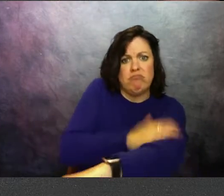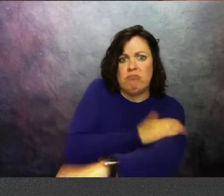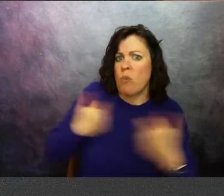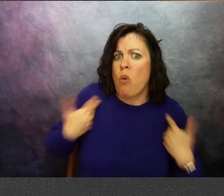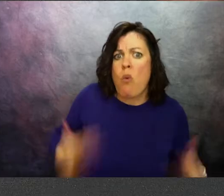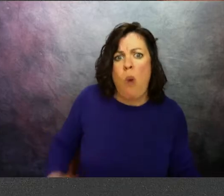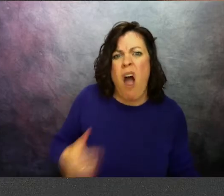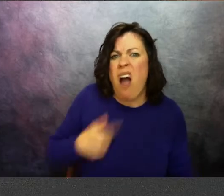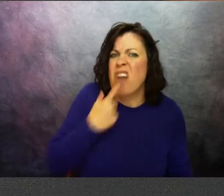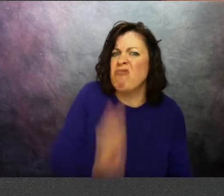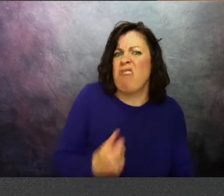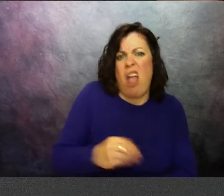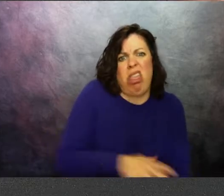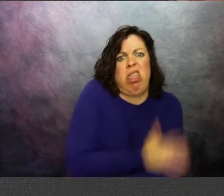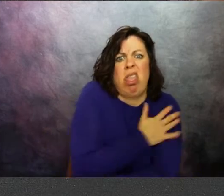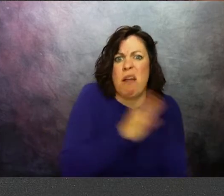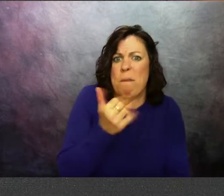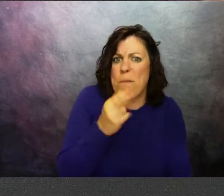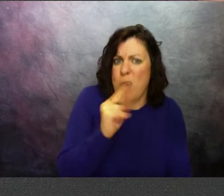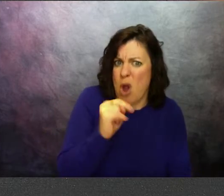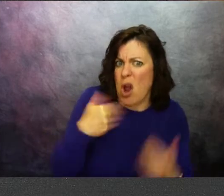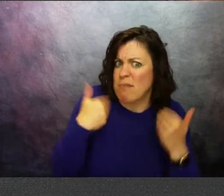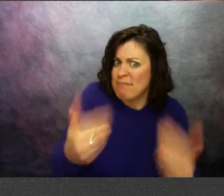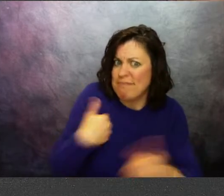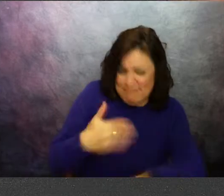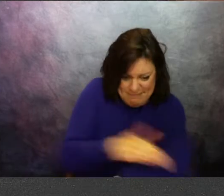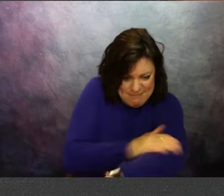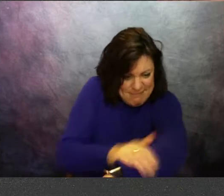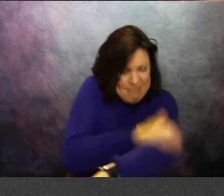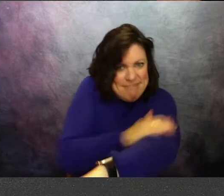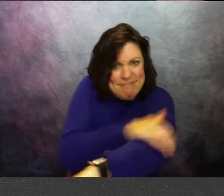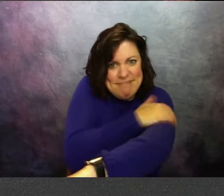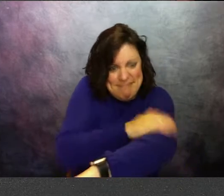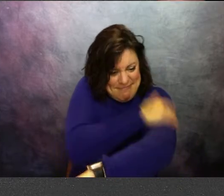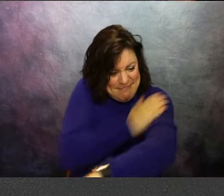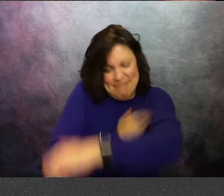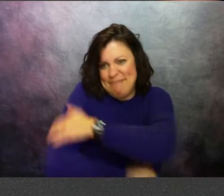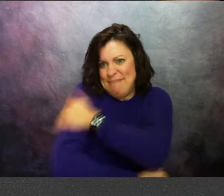So put on some sunscreen on all that bare skin. Can you put on your sunscreen,